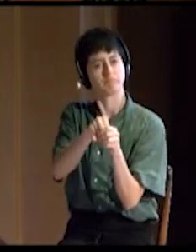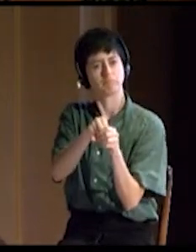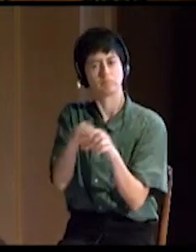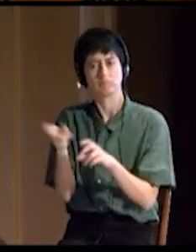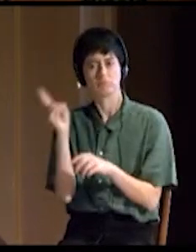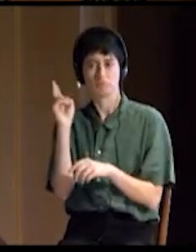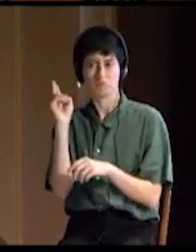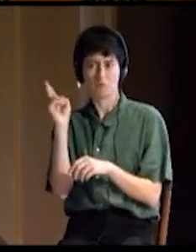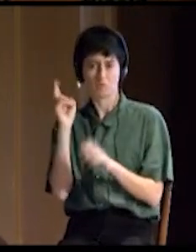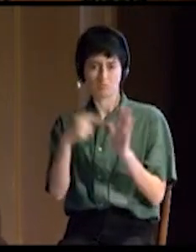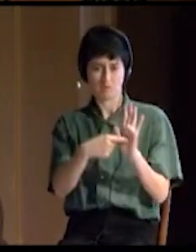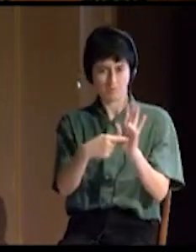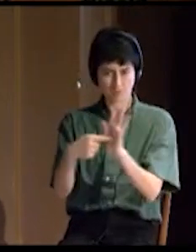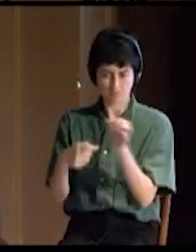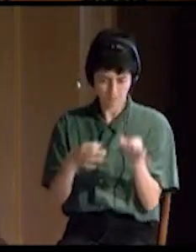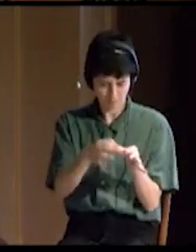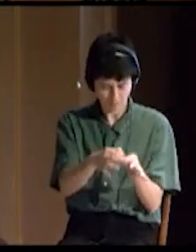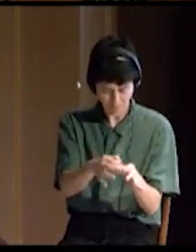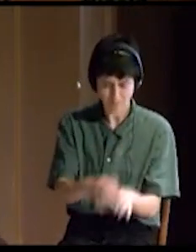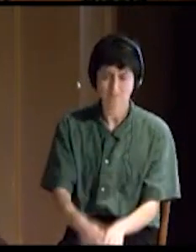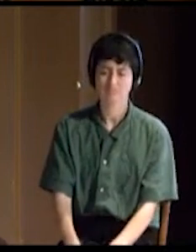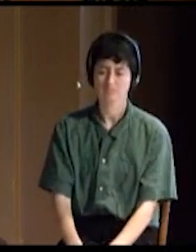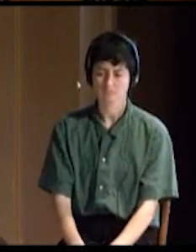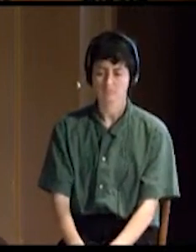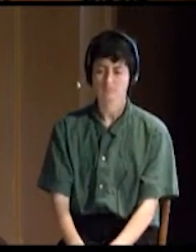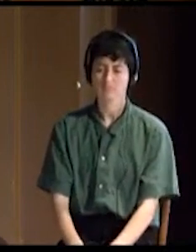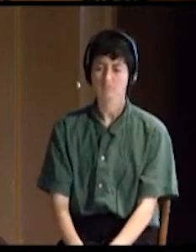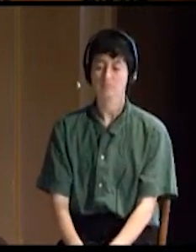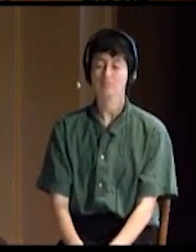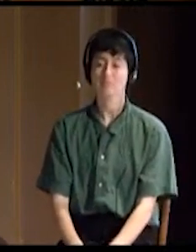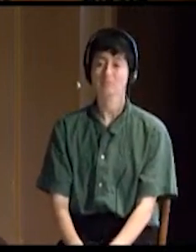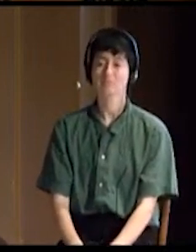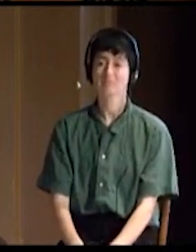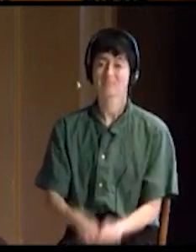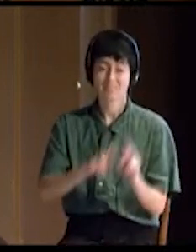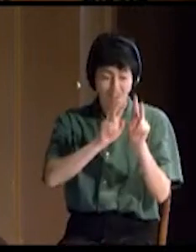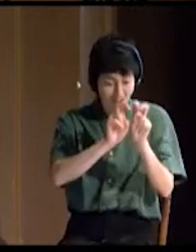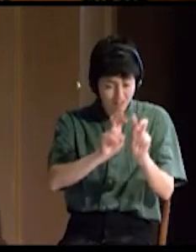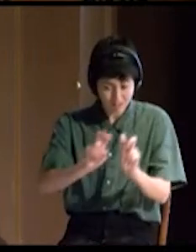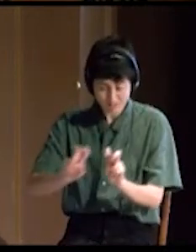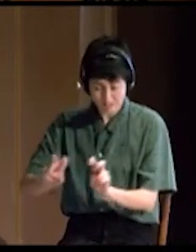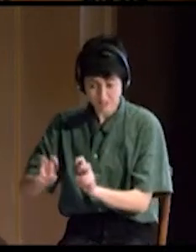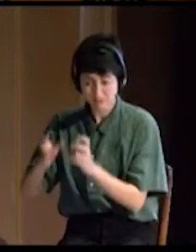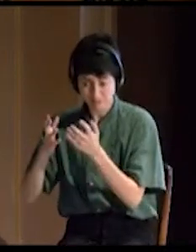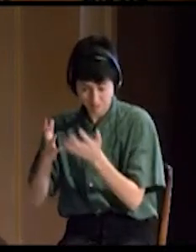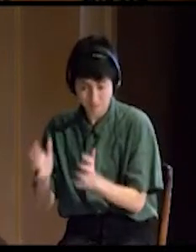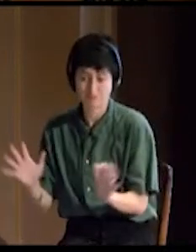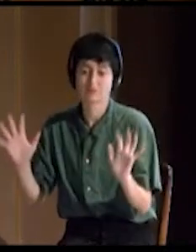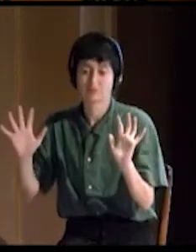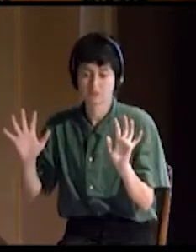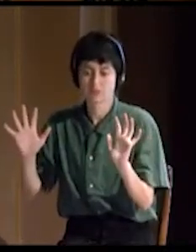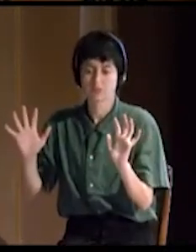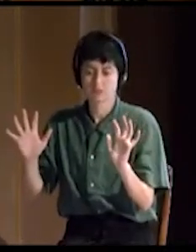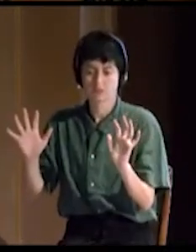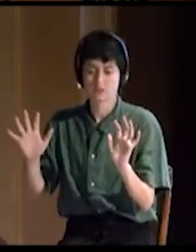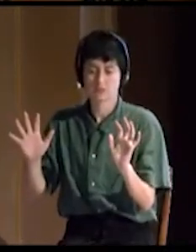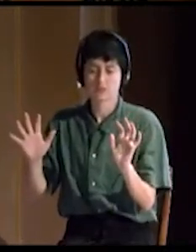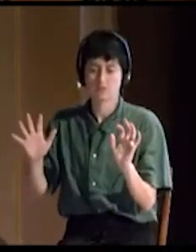that we were able to finish our analysis. And these are the two samples that we sequenced for Cora,